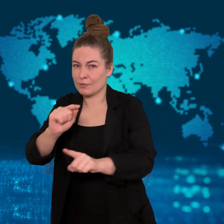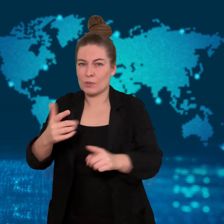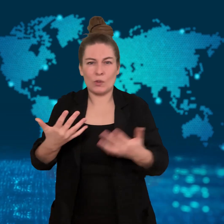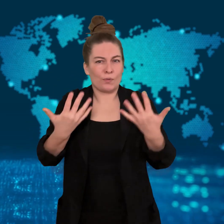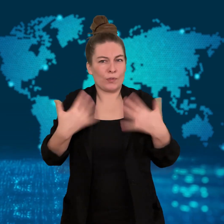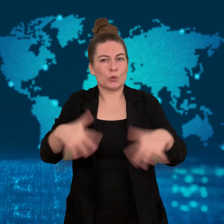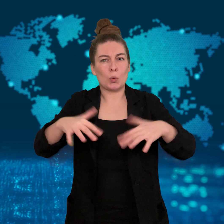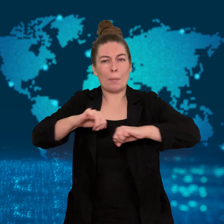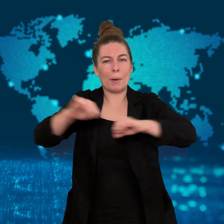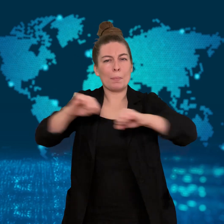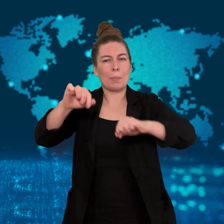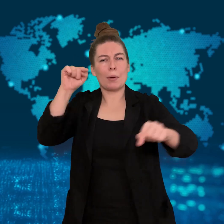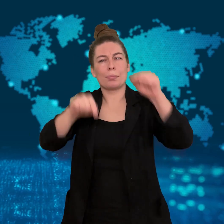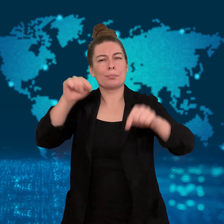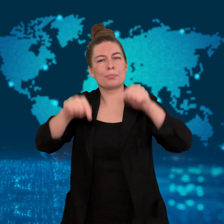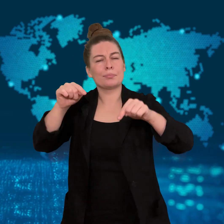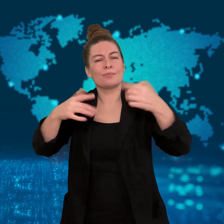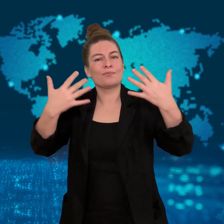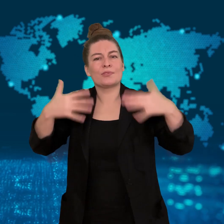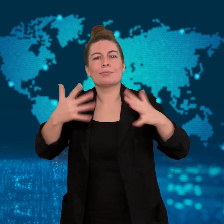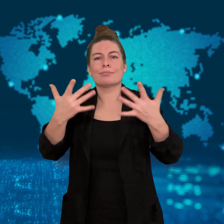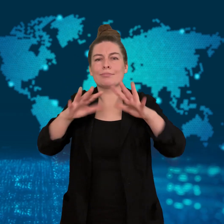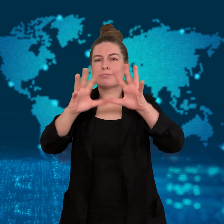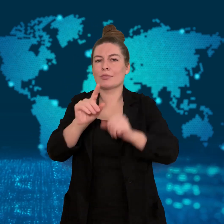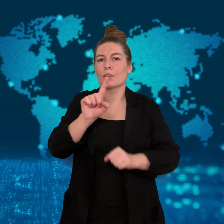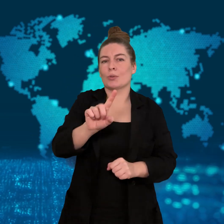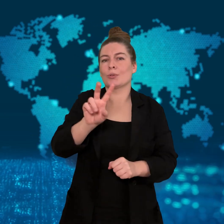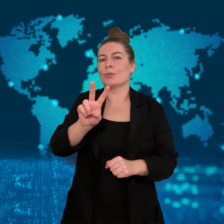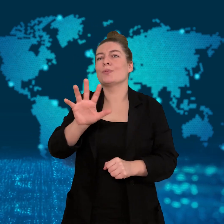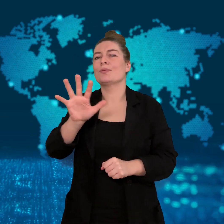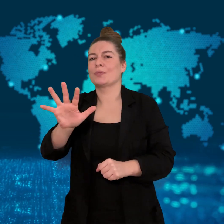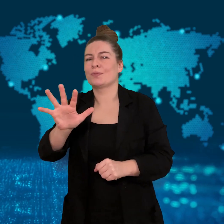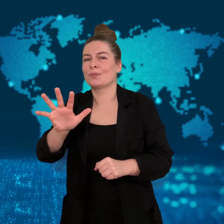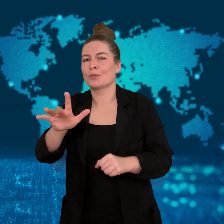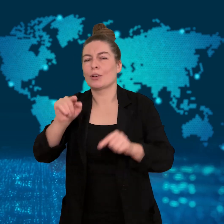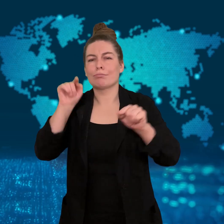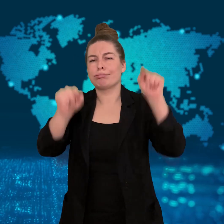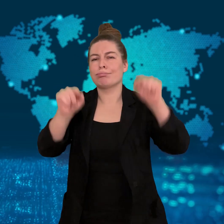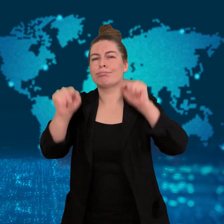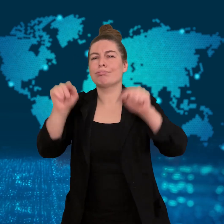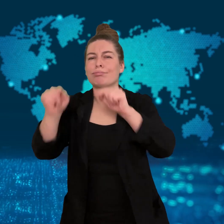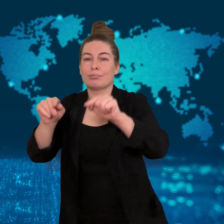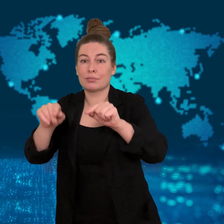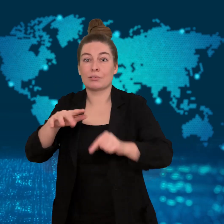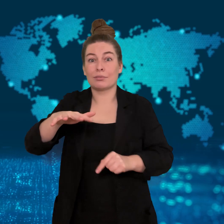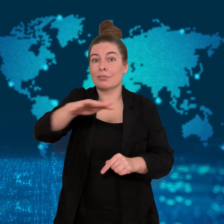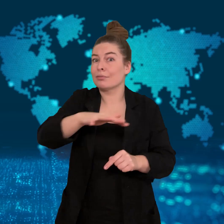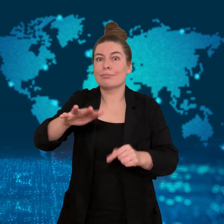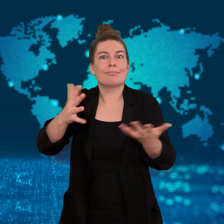across seven locations.